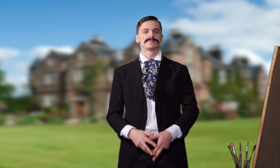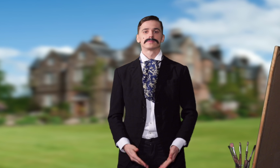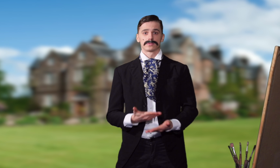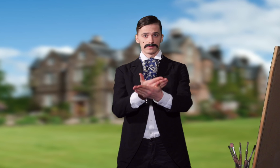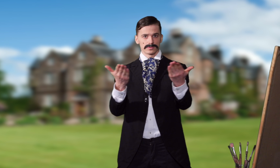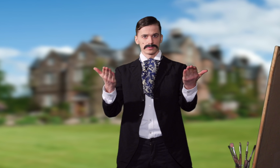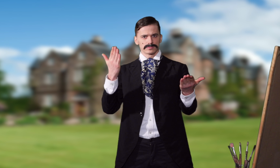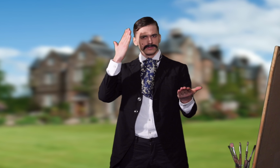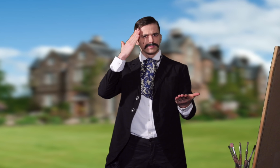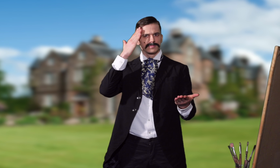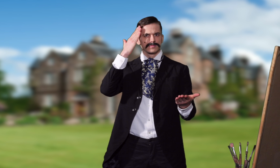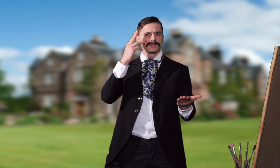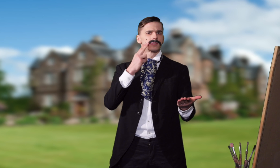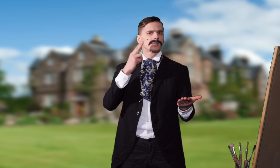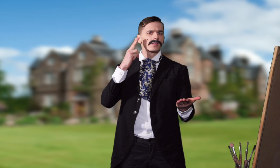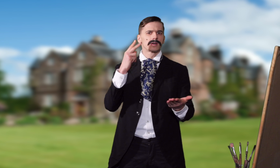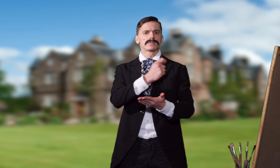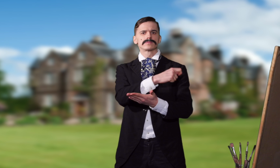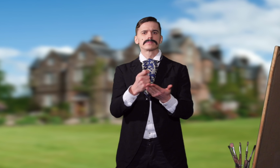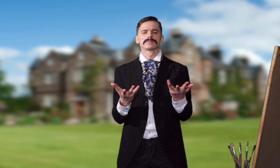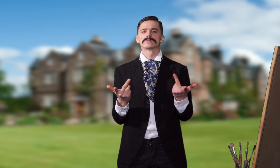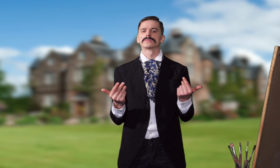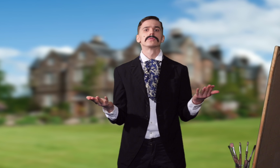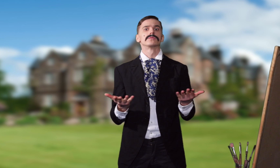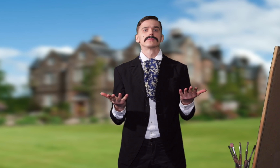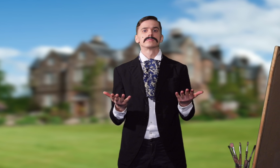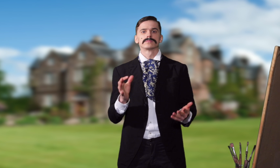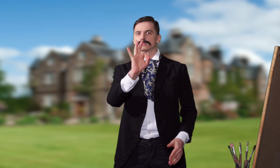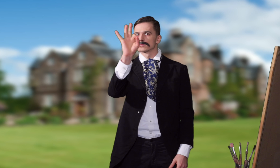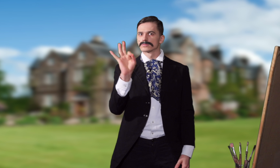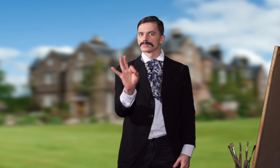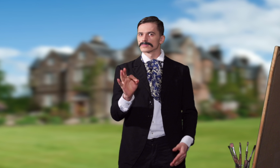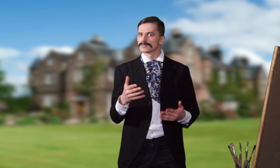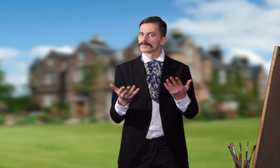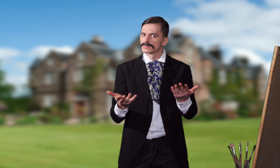How many deaf artists do you know?